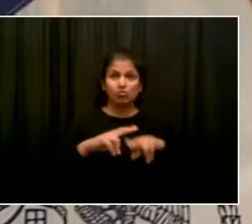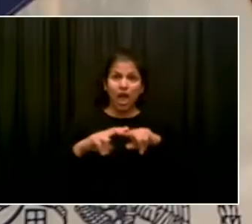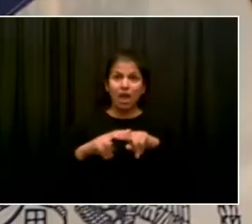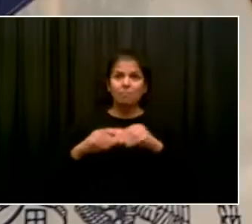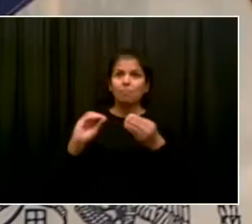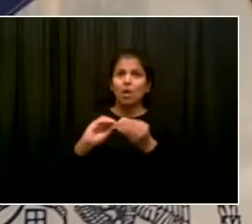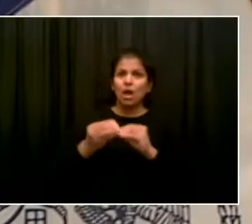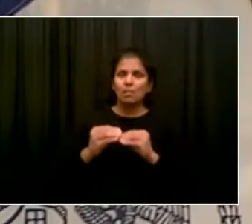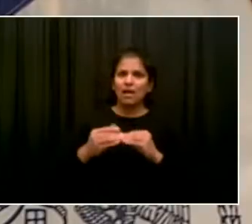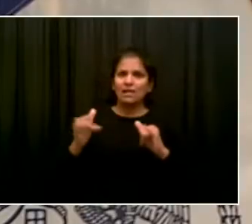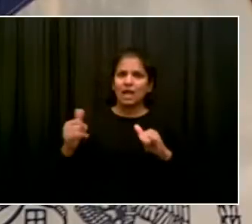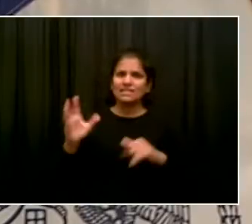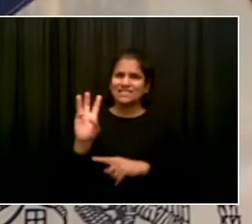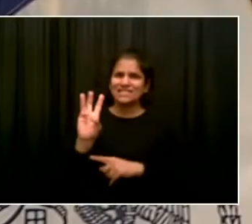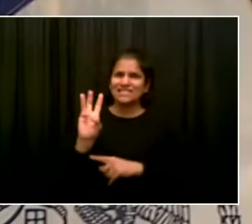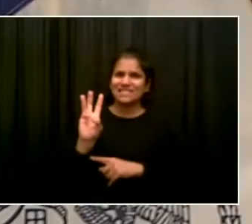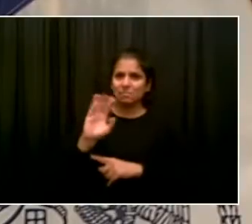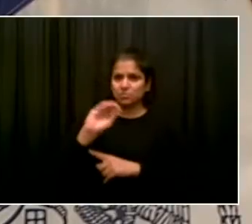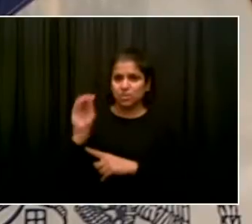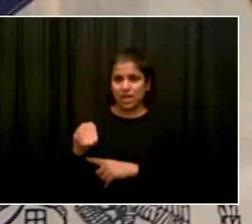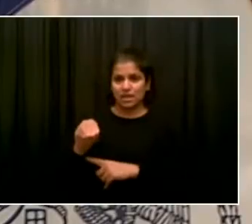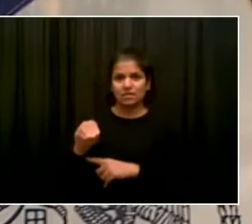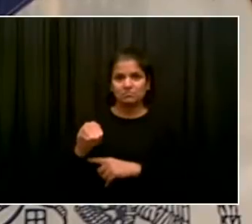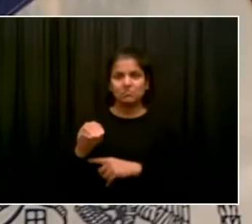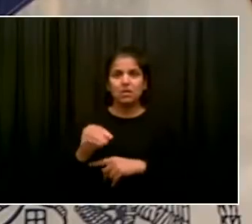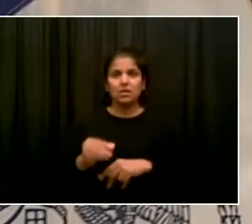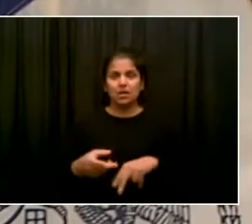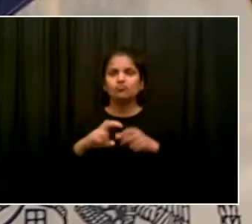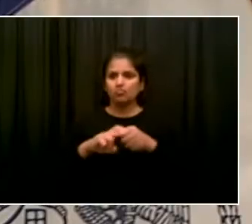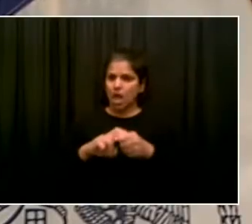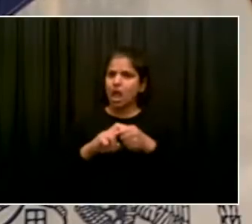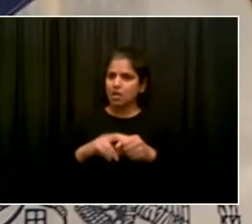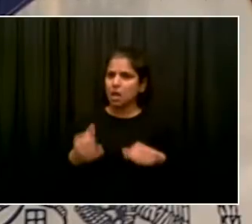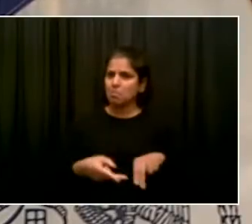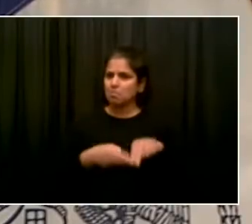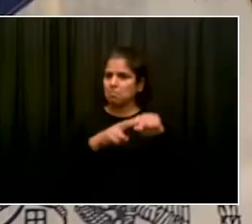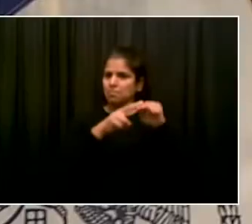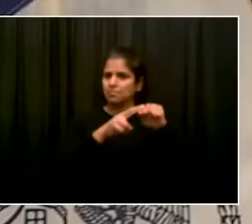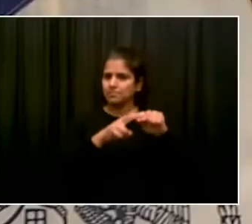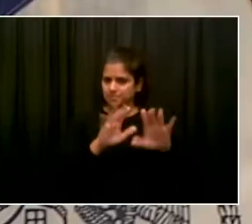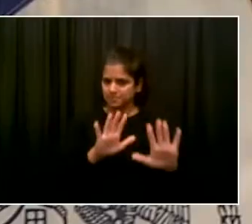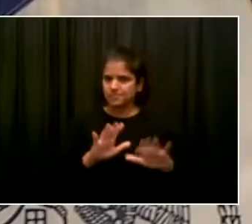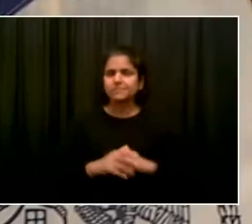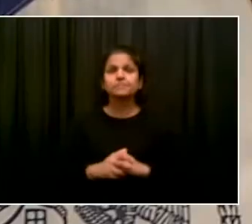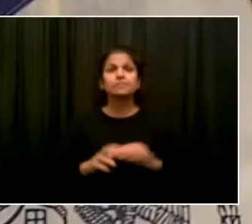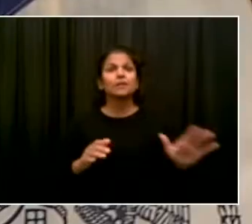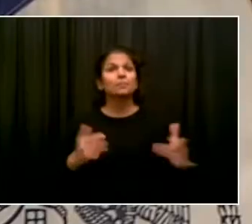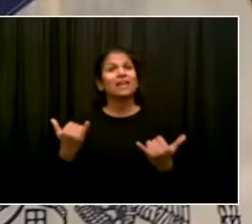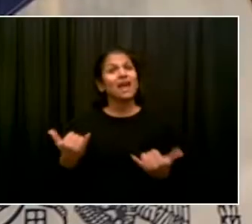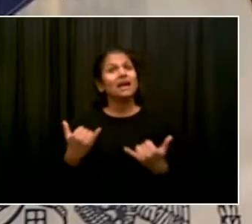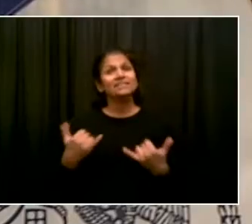BUSES IS GOING TO CHANGE THE WHOLE DYNAMIC. SUBWAYS ARE GETTING CLOSE TO 60% PRE-PANDEMIC RIDERSHIP THAT'S